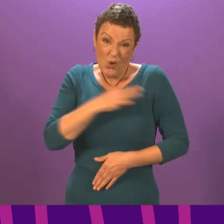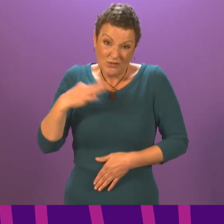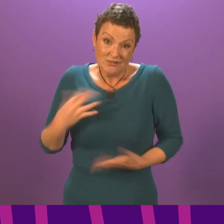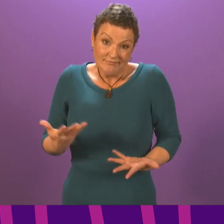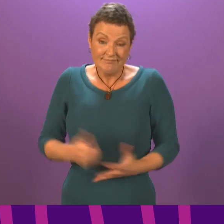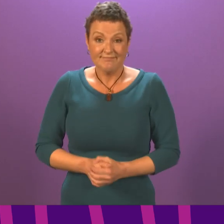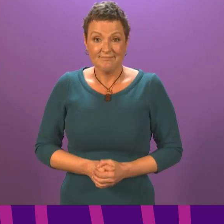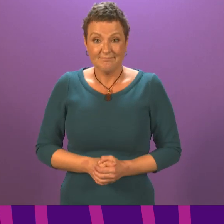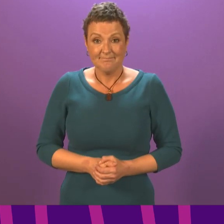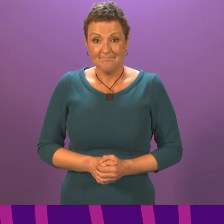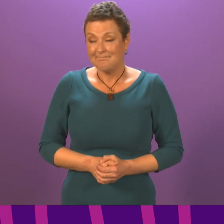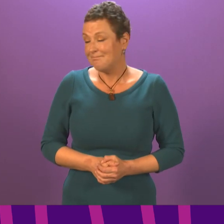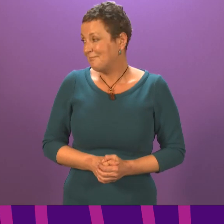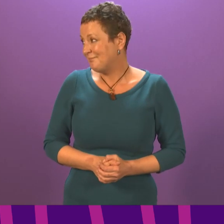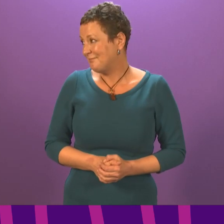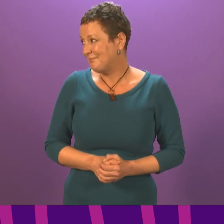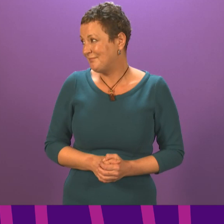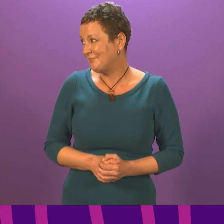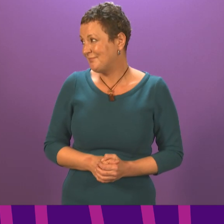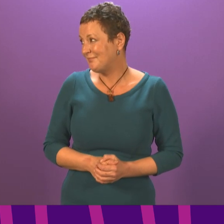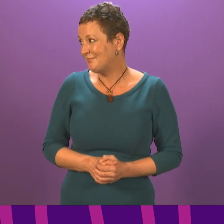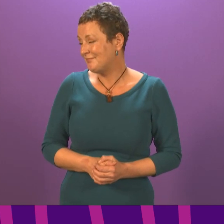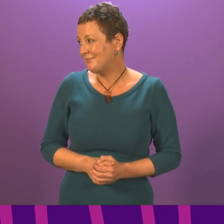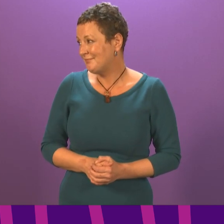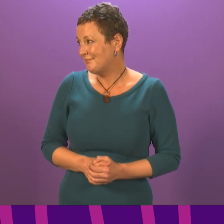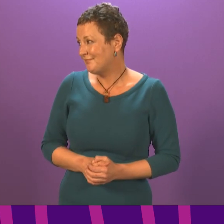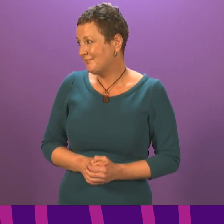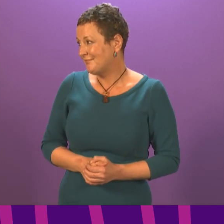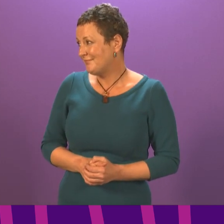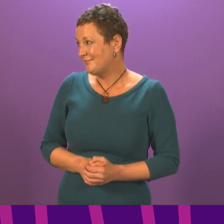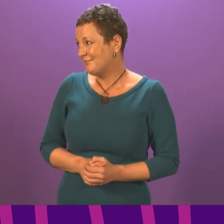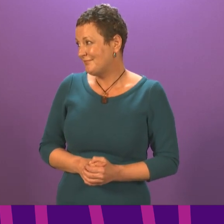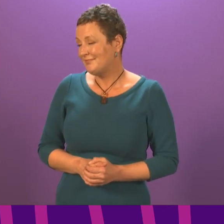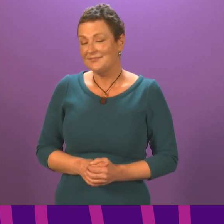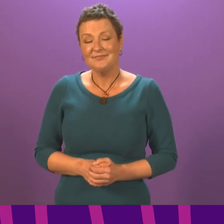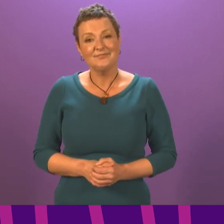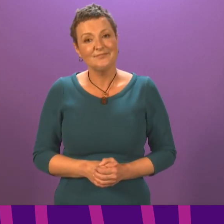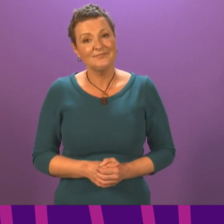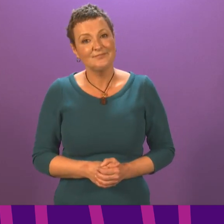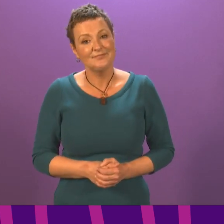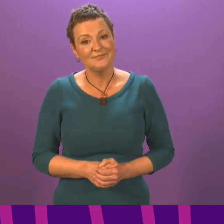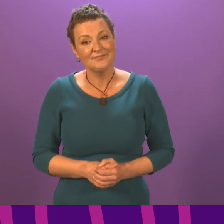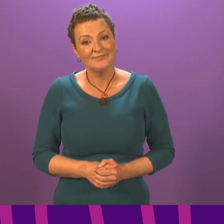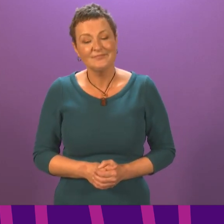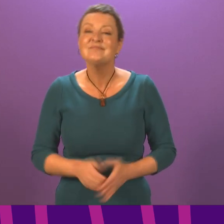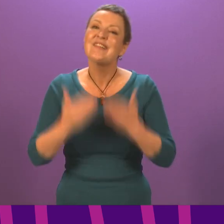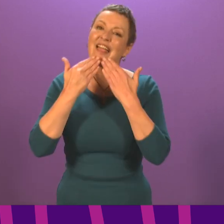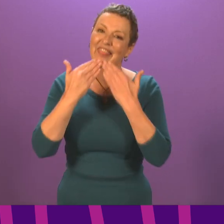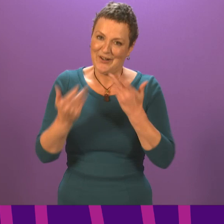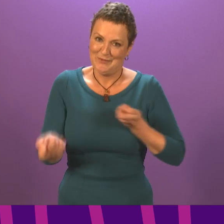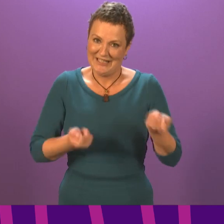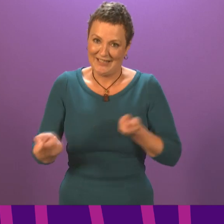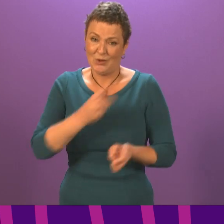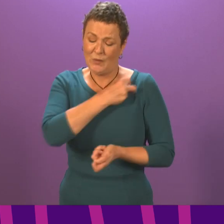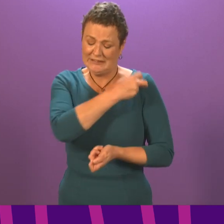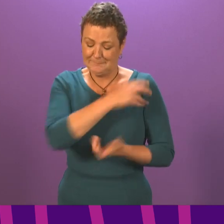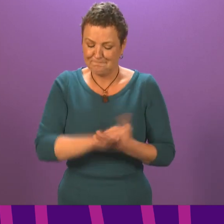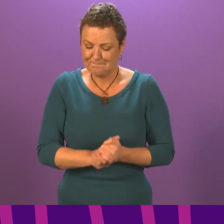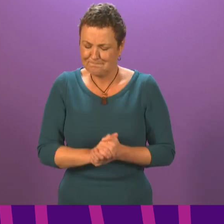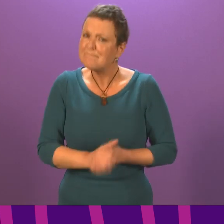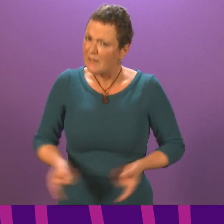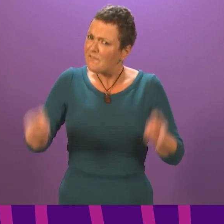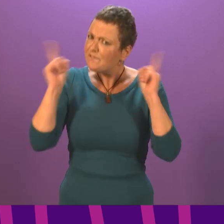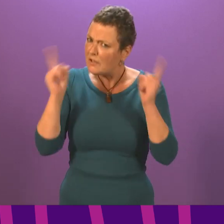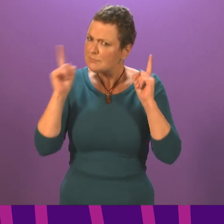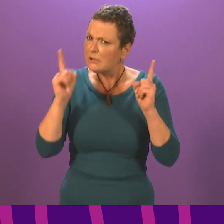Annabelle Ewing (Cowdenbeath) (SNP): The First Minister will be aware of recent